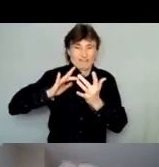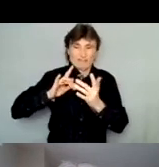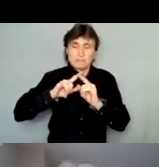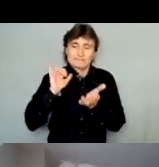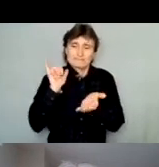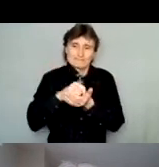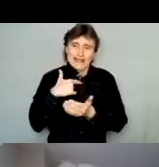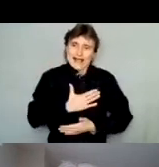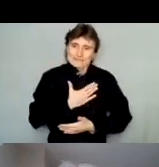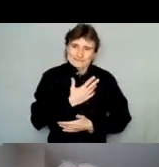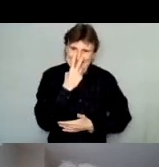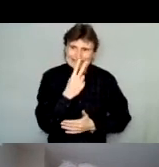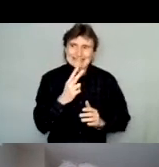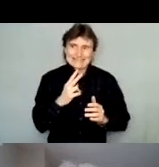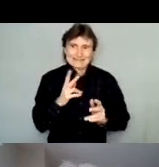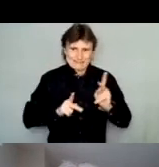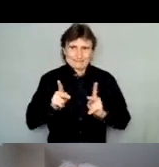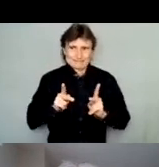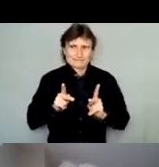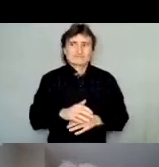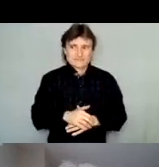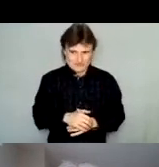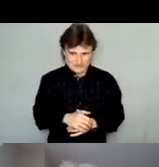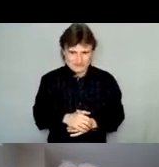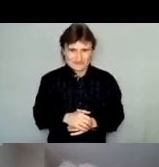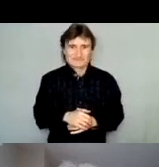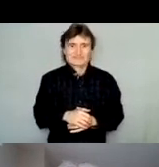Okay, I think that's it.